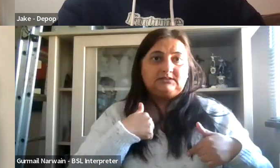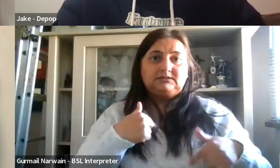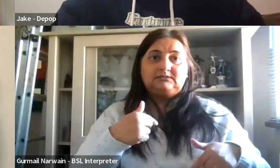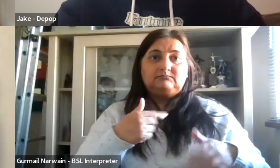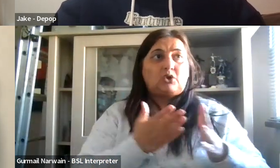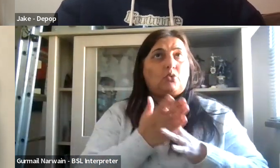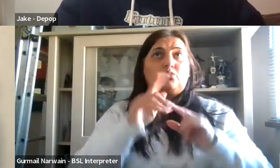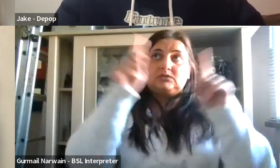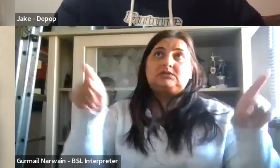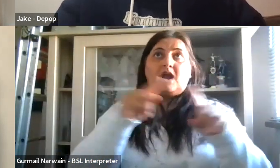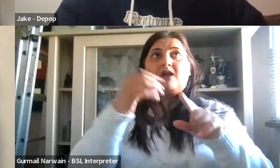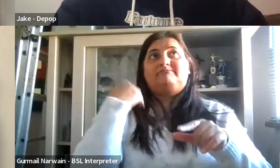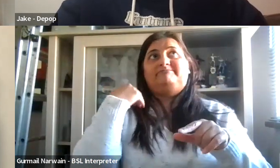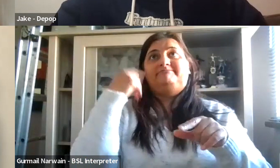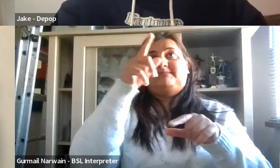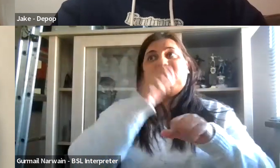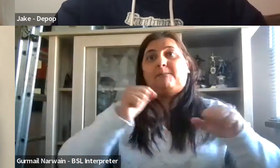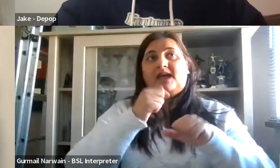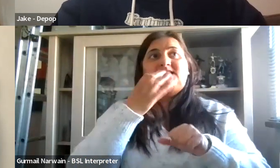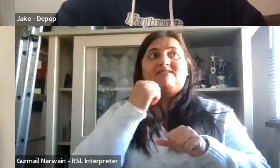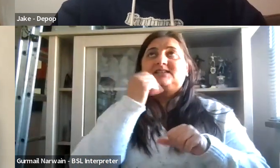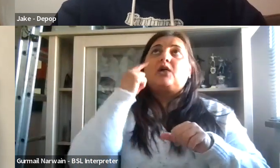Stuff like standing desks. If if you need a bit of a time out from the rest of the office, and there's loads of signage throughout the office kind of reminding you of those spaces, and where those focus areas